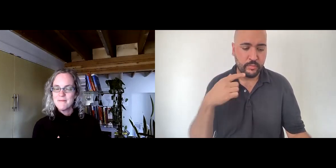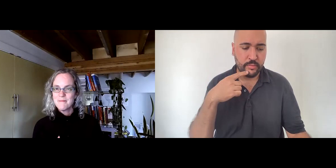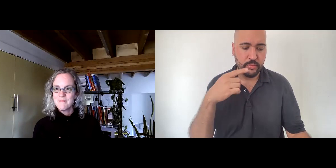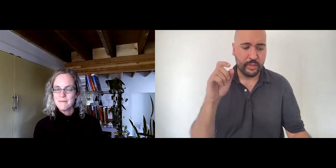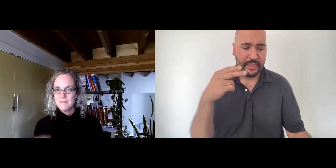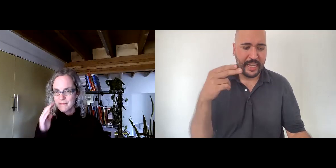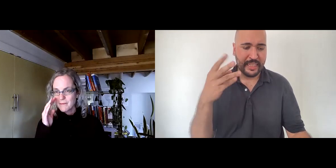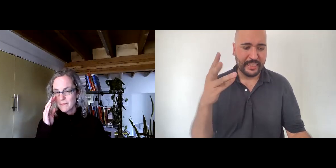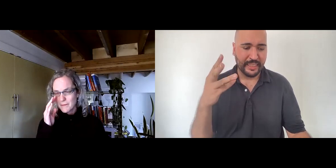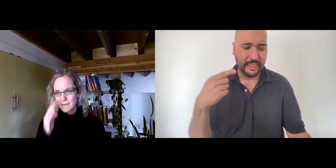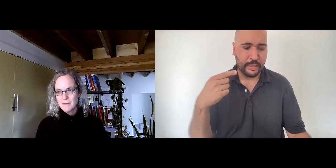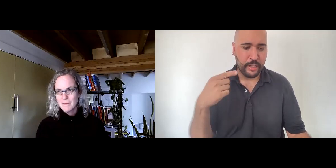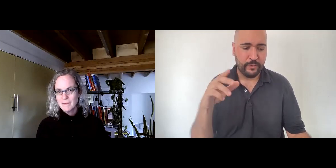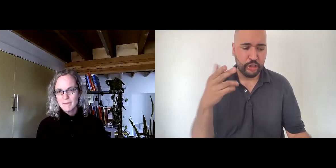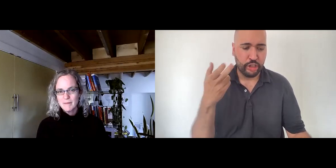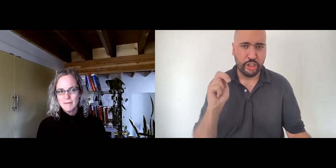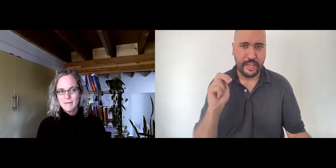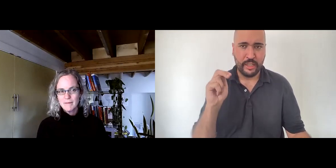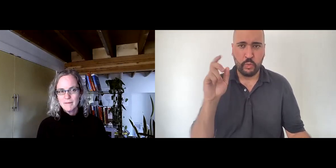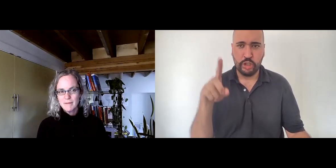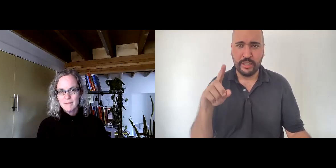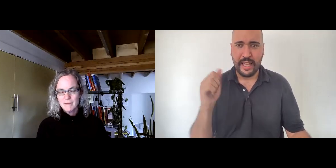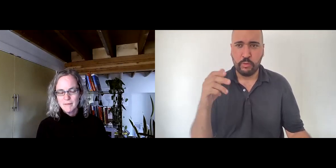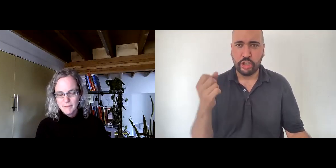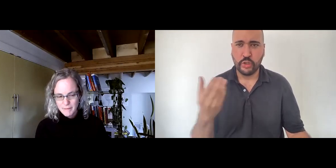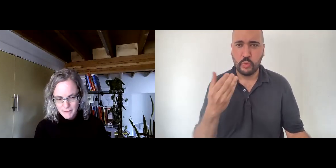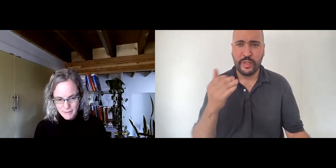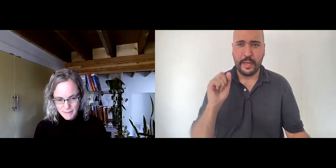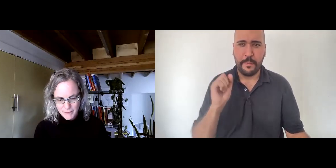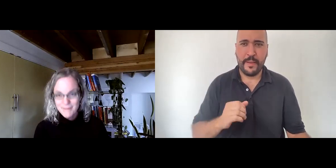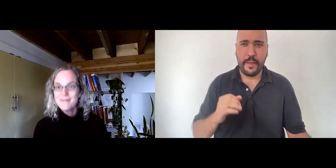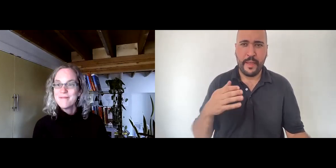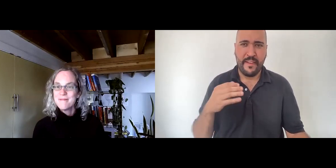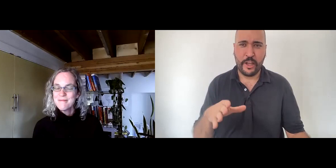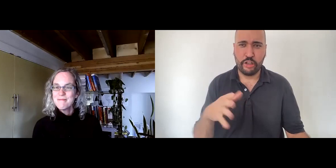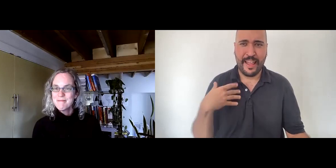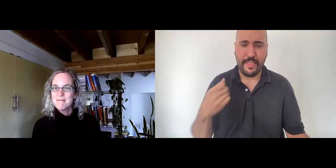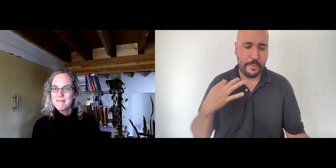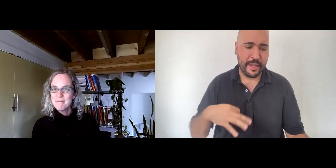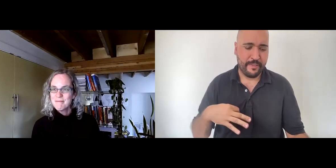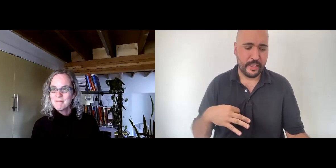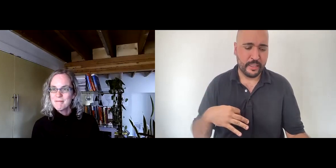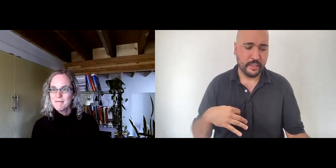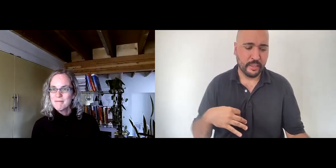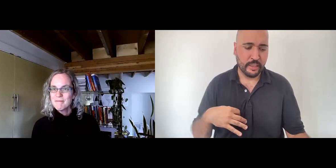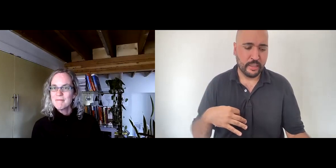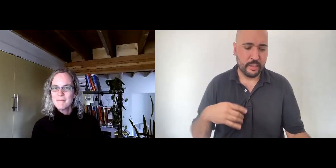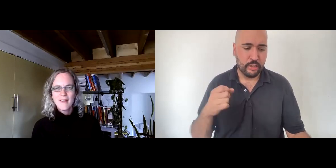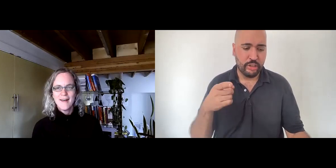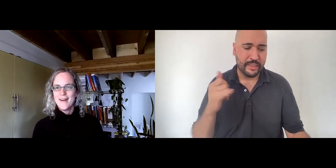With Slide 16. And the example of Chen. The question is, how does Chen's new income affect our health benefits, and does she still qualify for Medicaid?